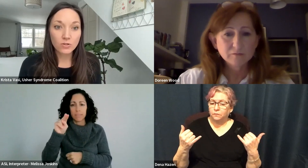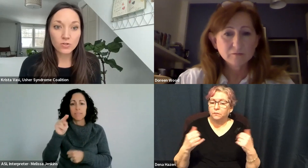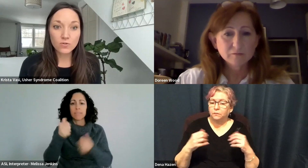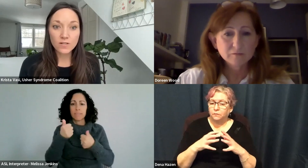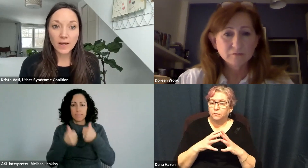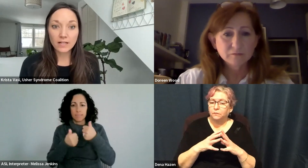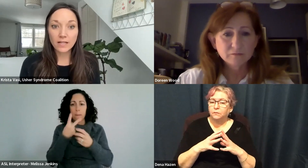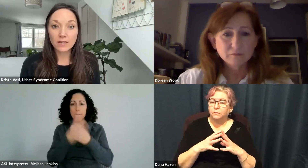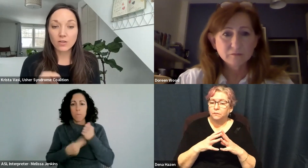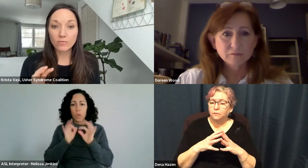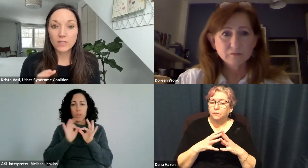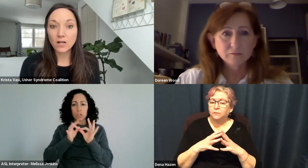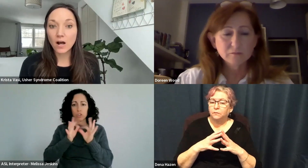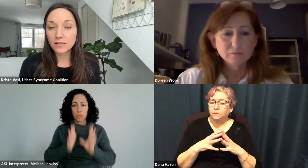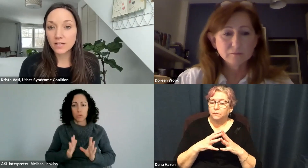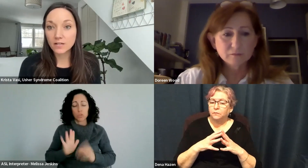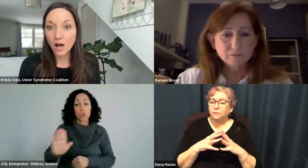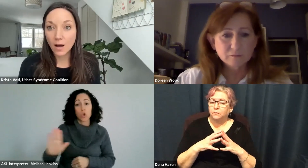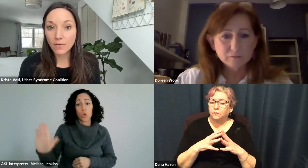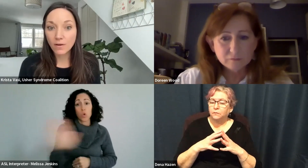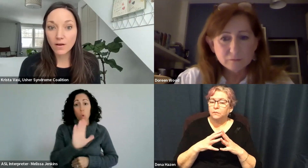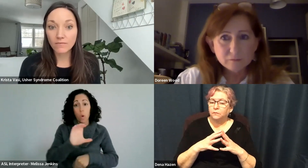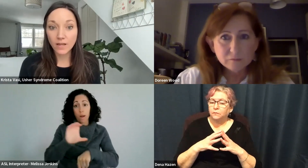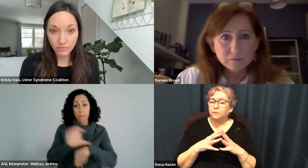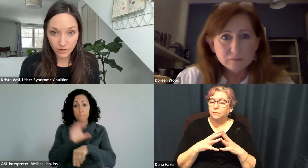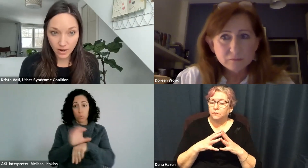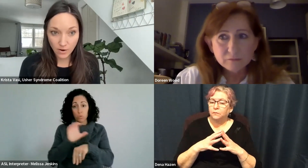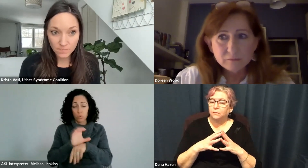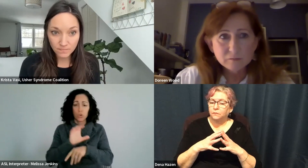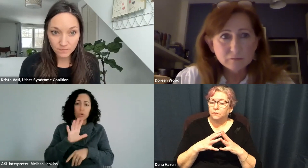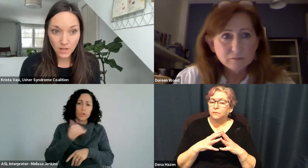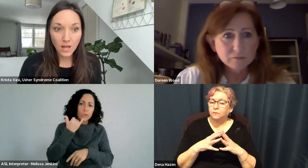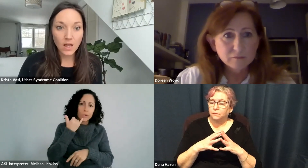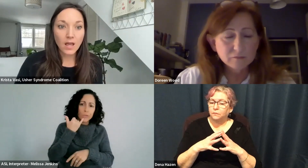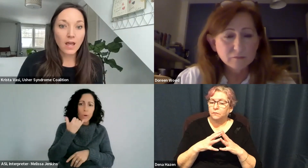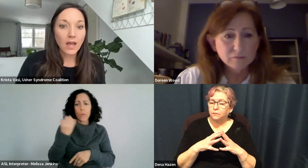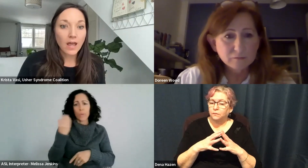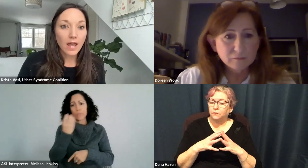You'll do this by clicking the three dots at the top of their video,